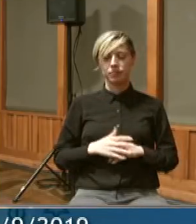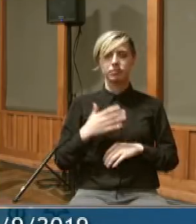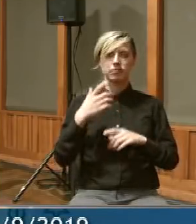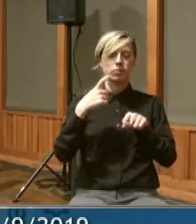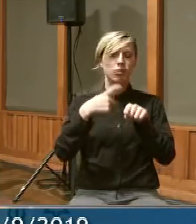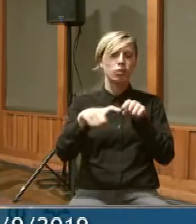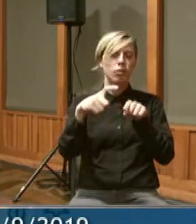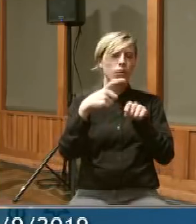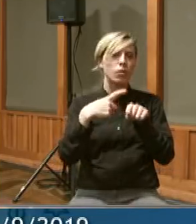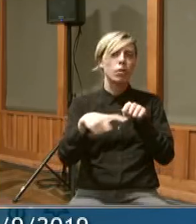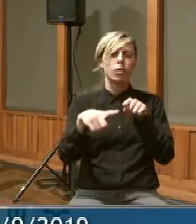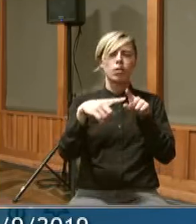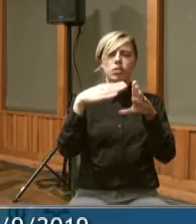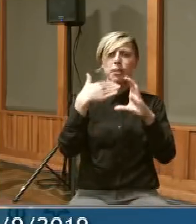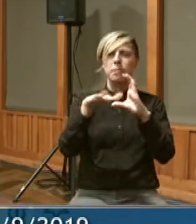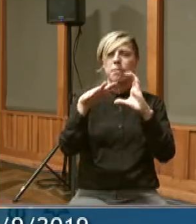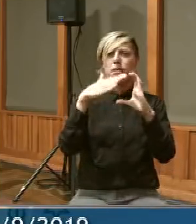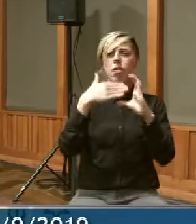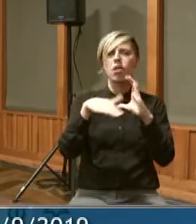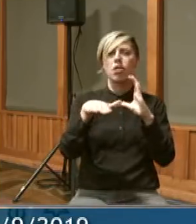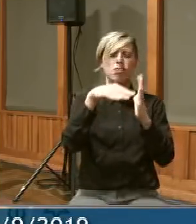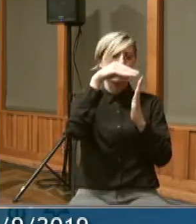AND LIFE BLOOD OF OUR COMMUNITY CENTERS.